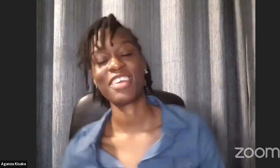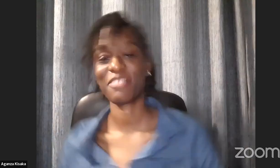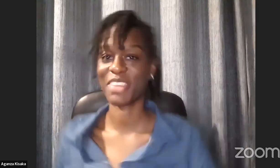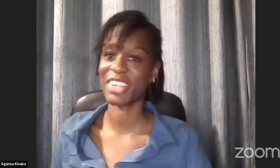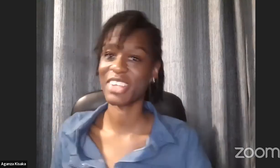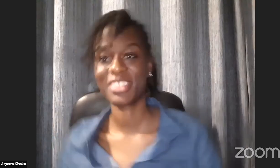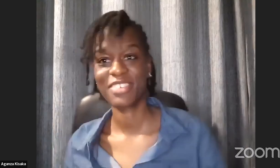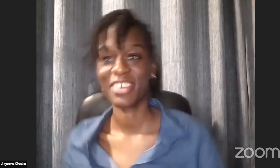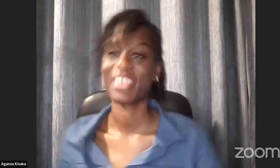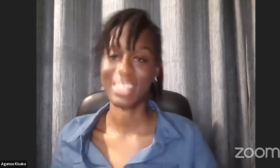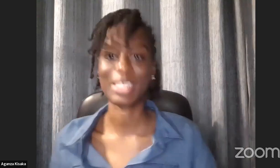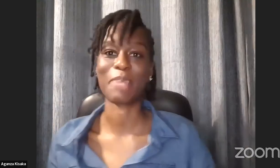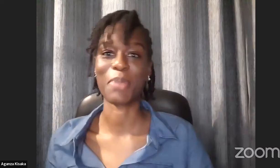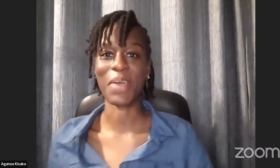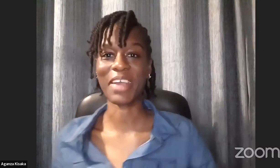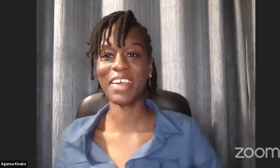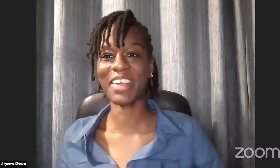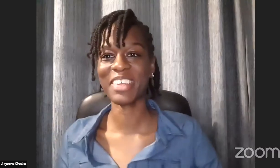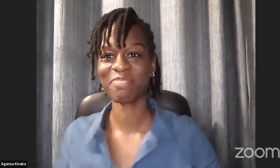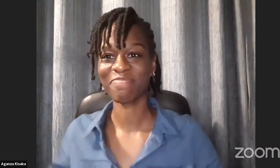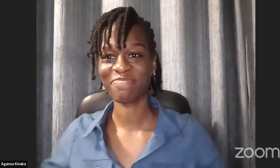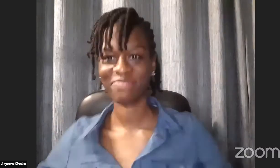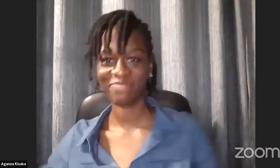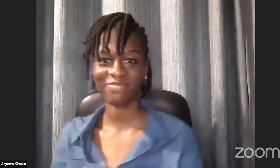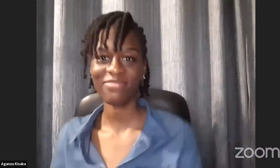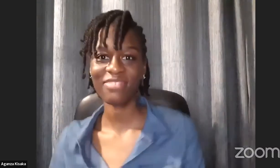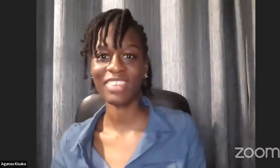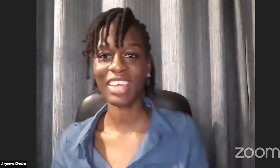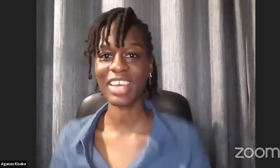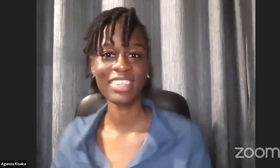If not, let's keep going, okay?